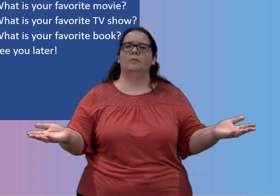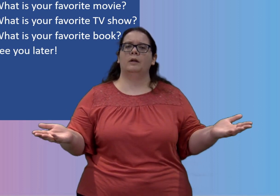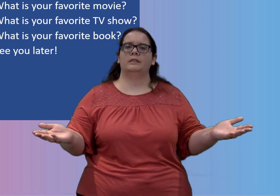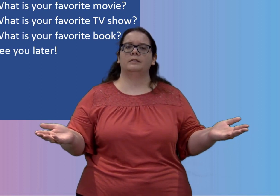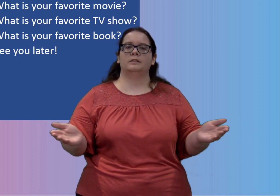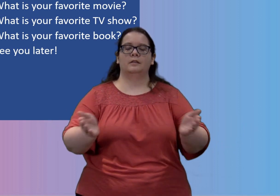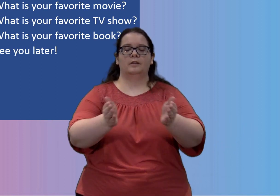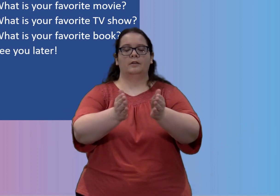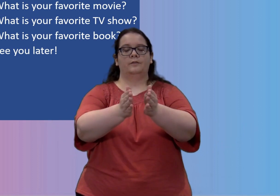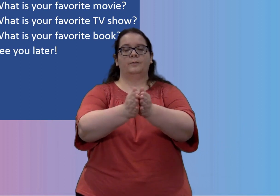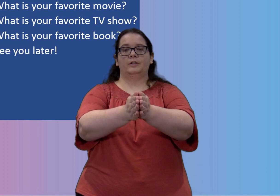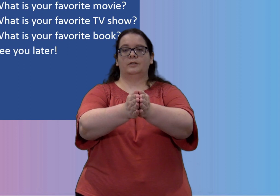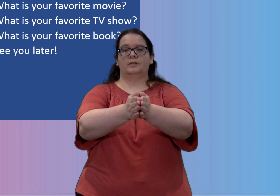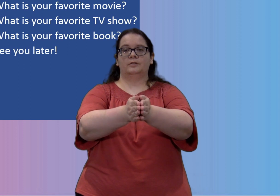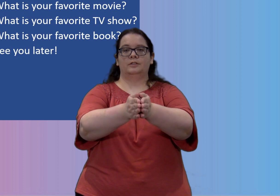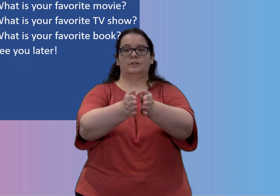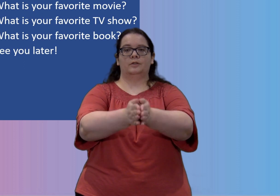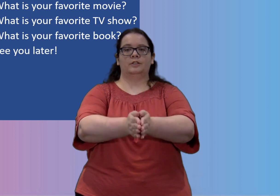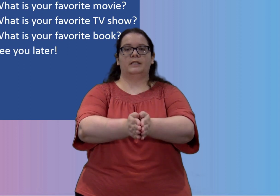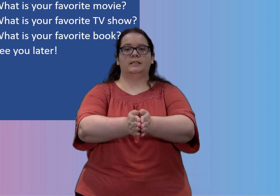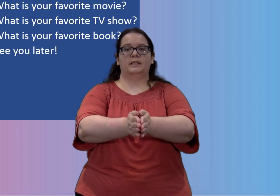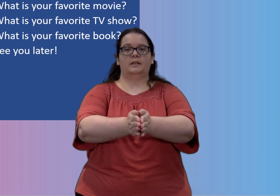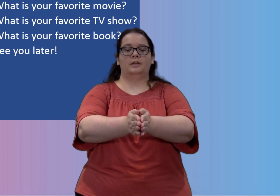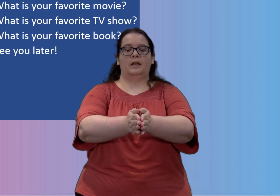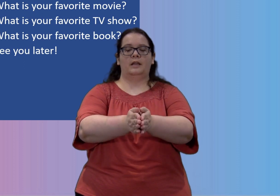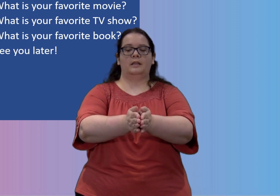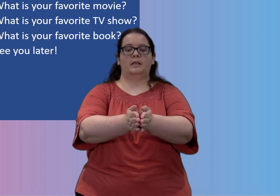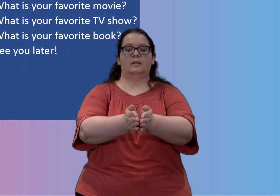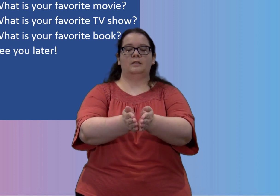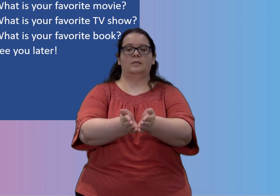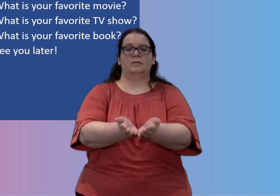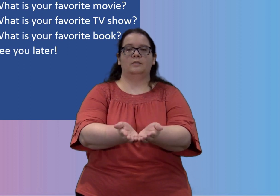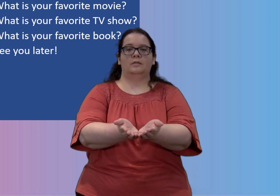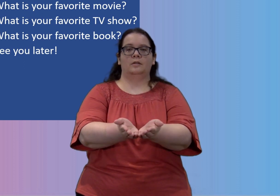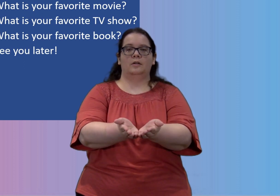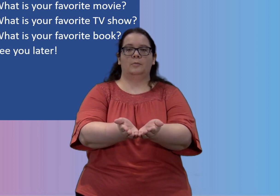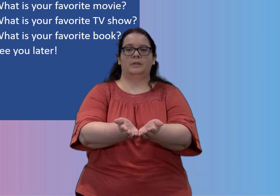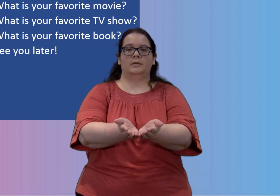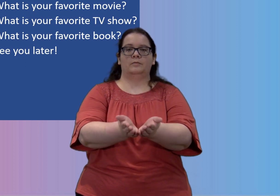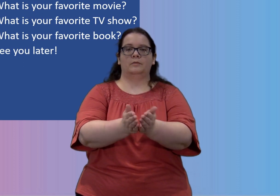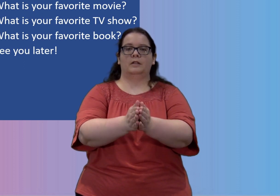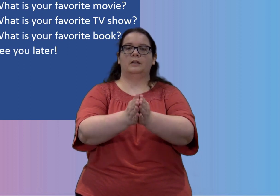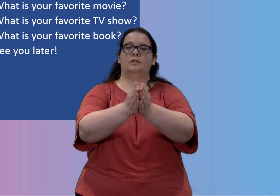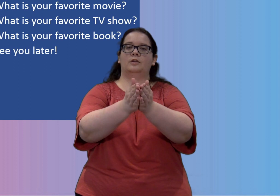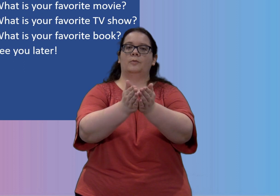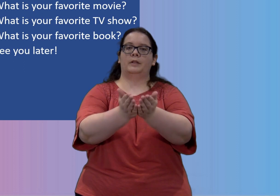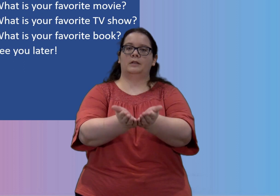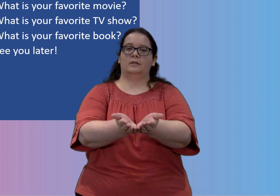what? For book, just hold your hands together and then open them kind of like you're opening